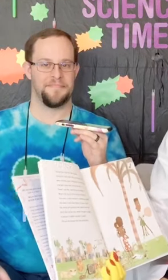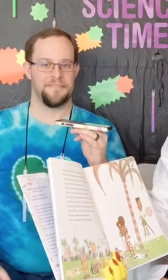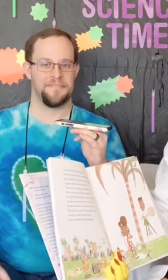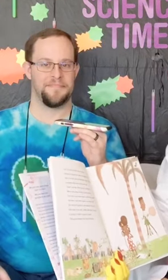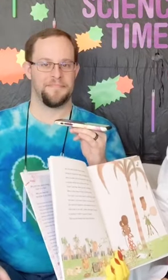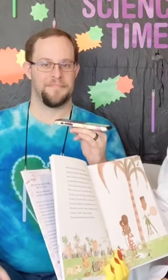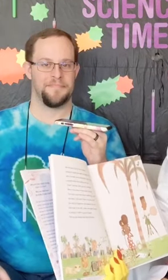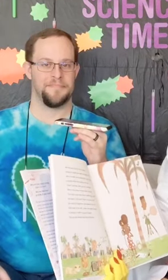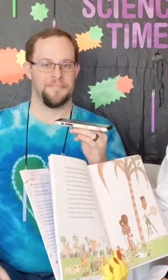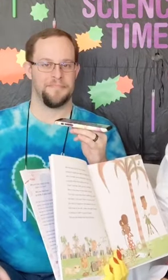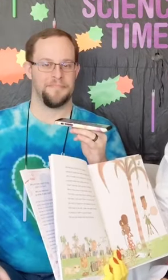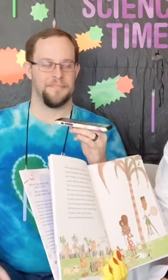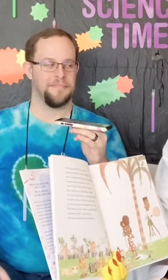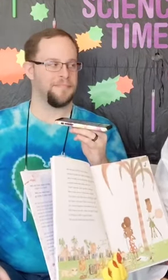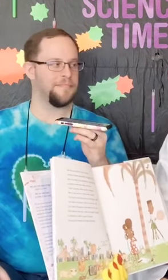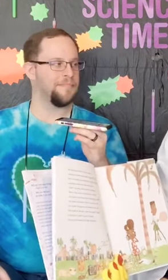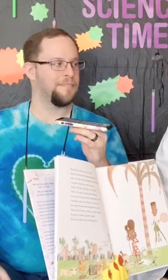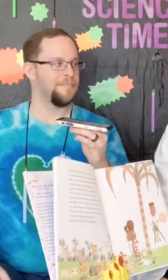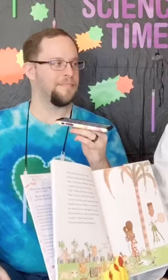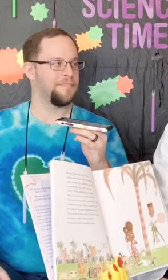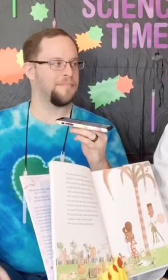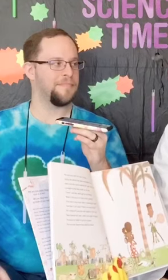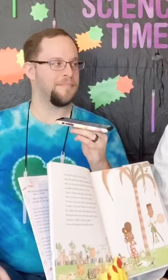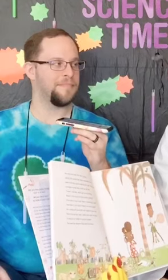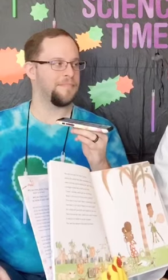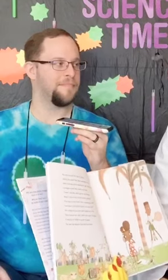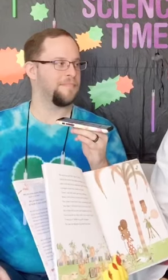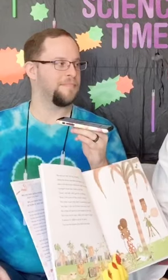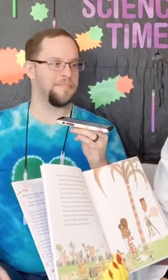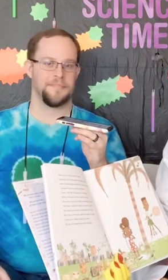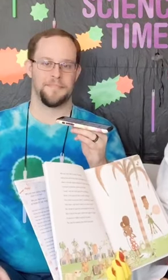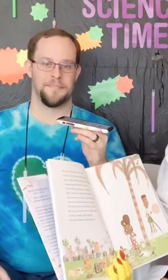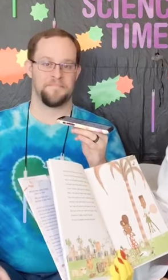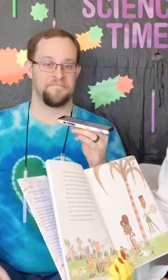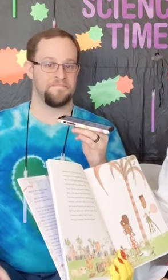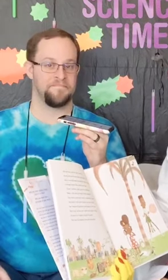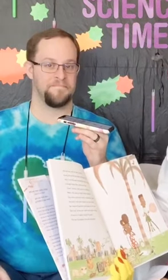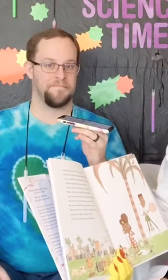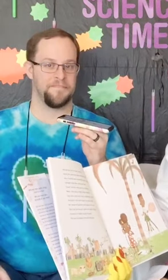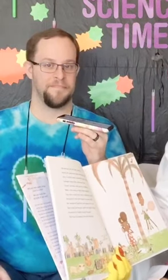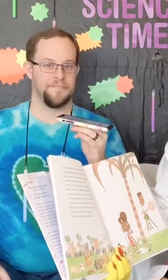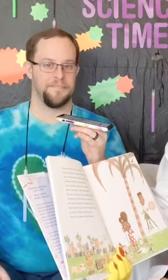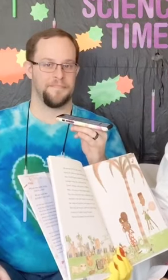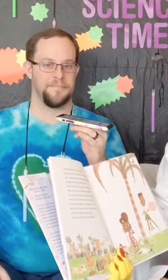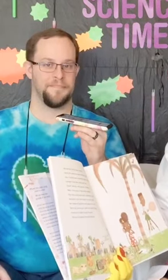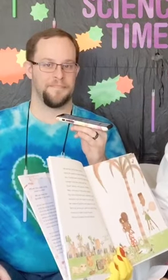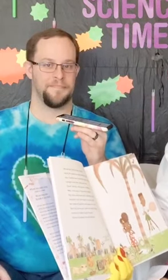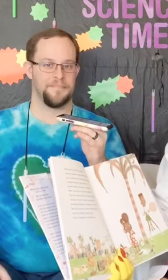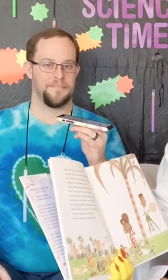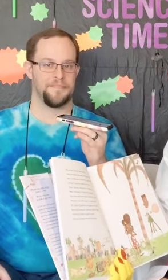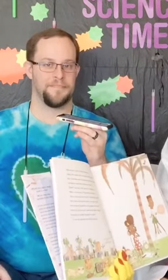thinking... What is the source of that terrible stinking? How does a nose know there's something